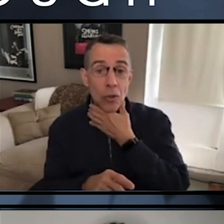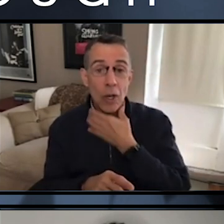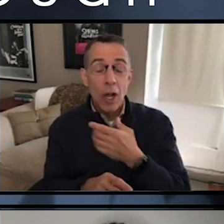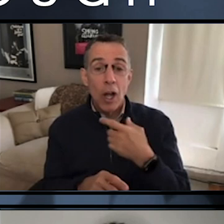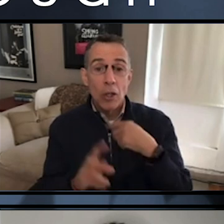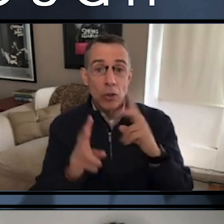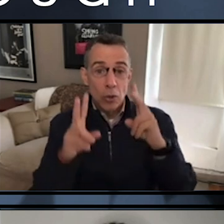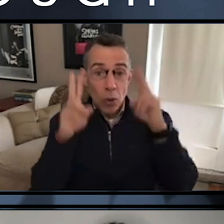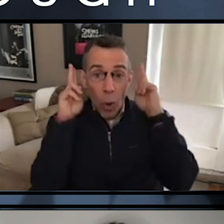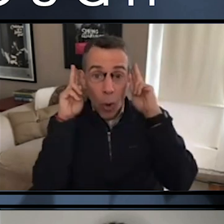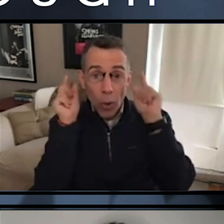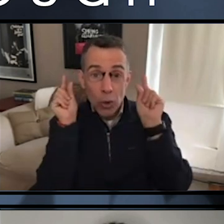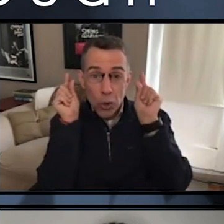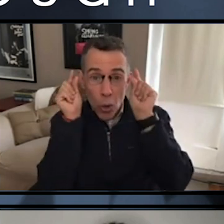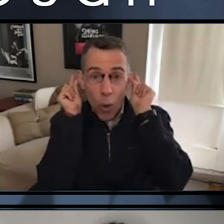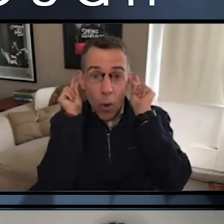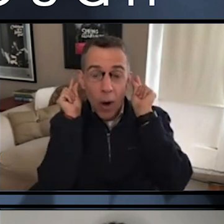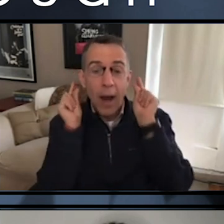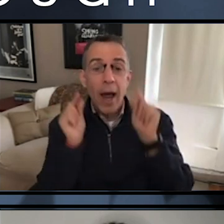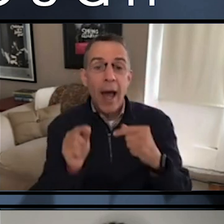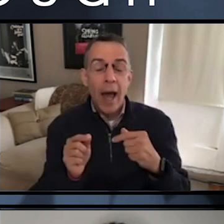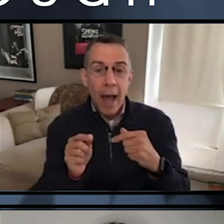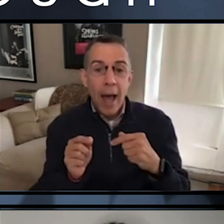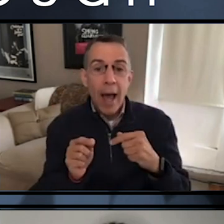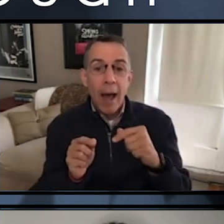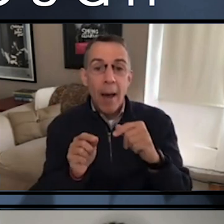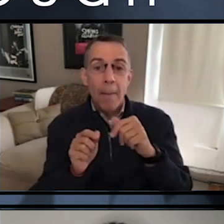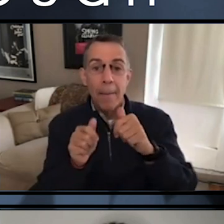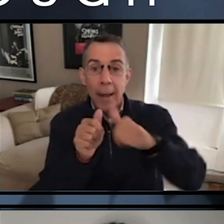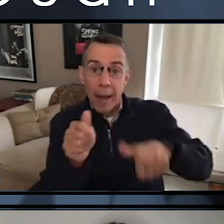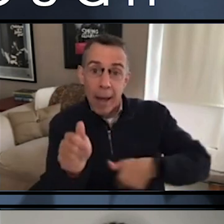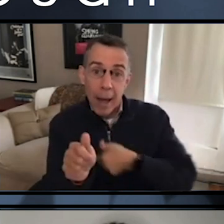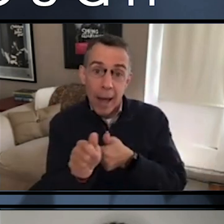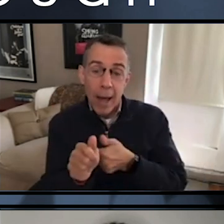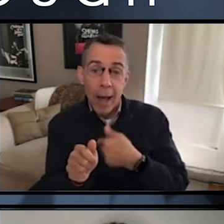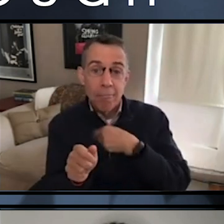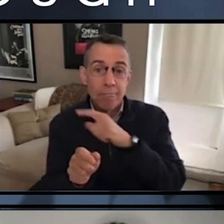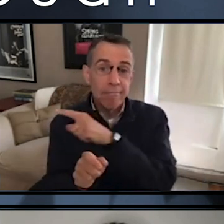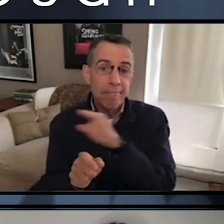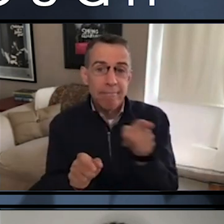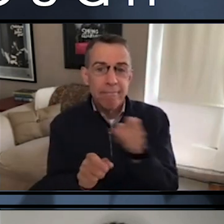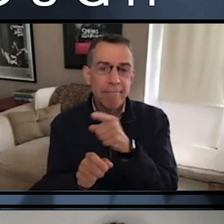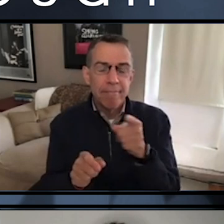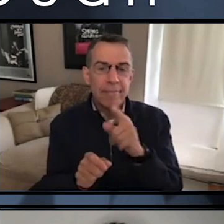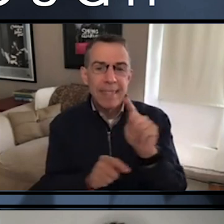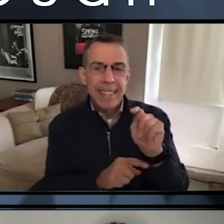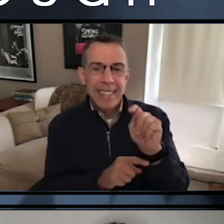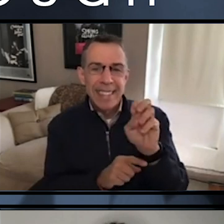haircut, and I have a backdrop that is very much, teak wood. So I'm like, I